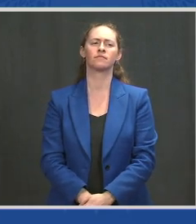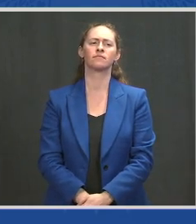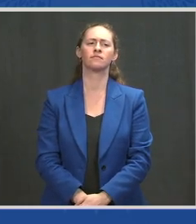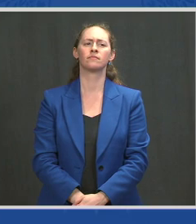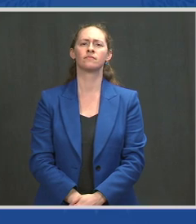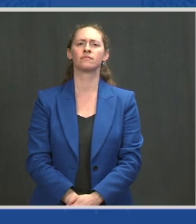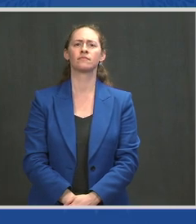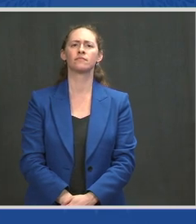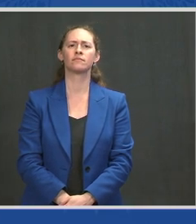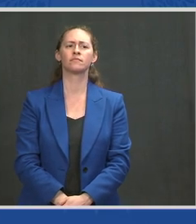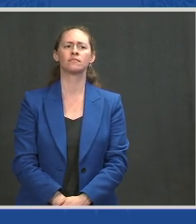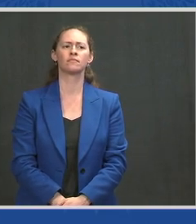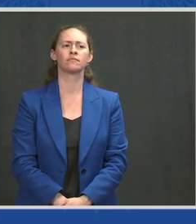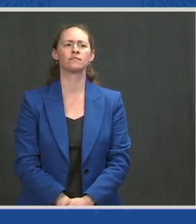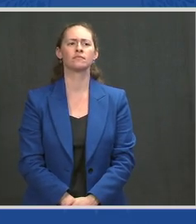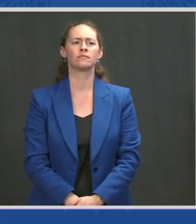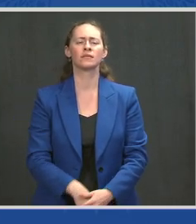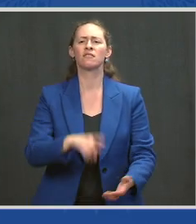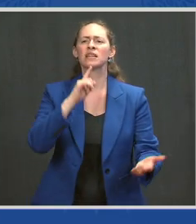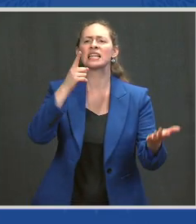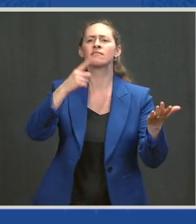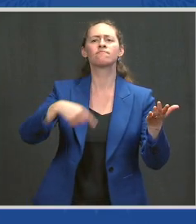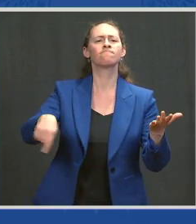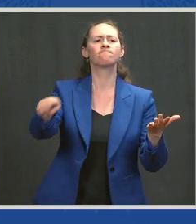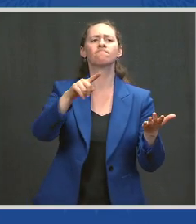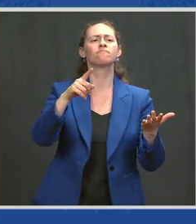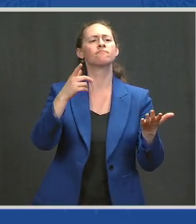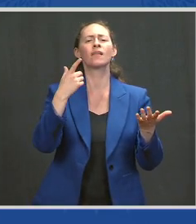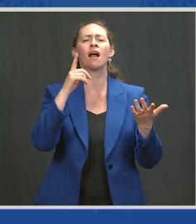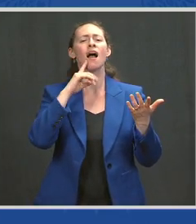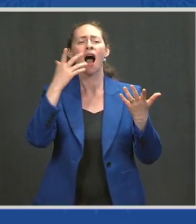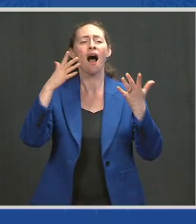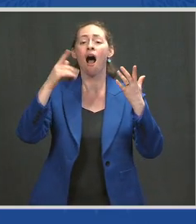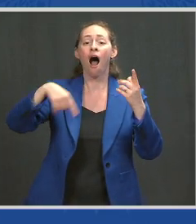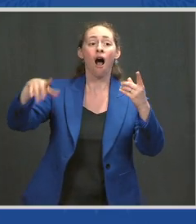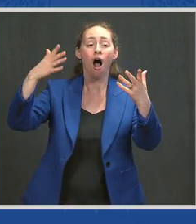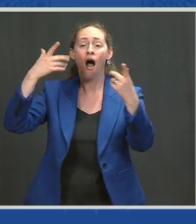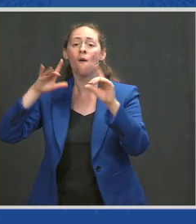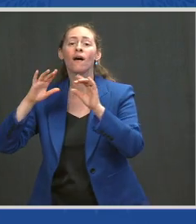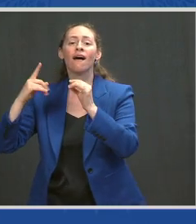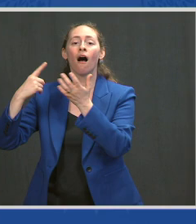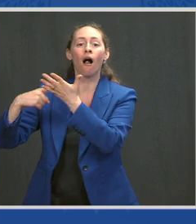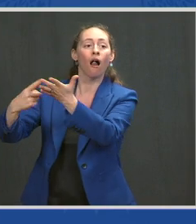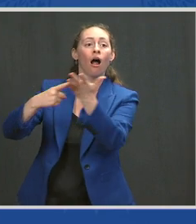almost anyone that I would work out an agreement with that affected the American people's interests,